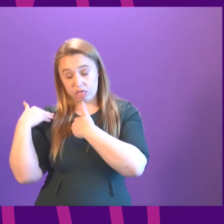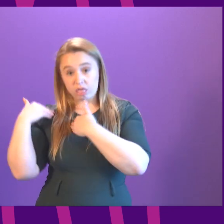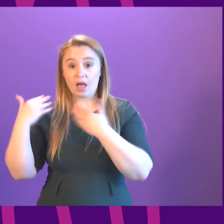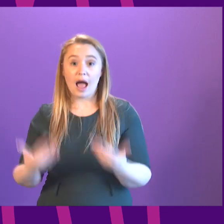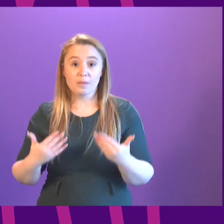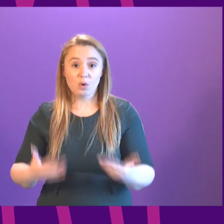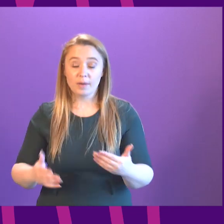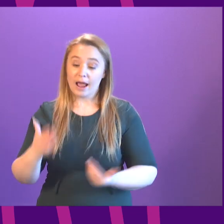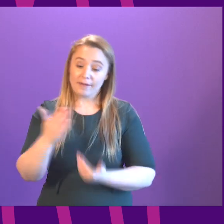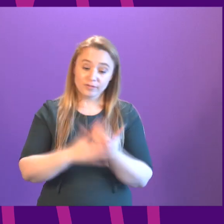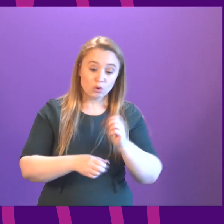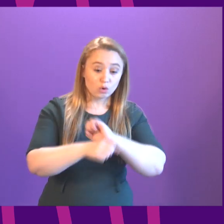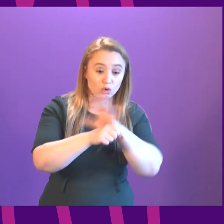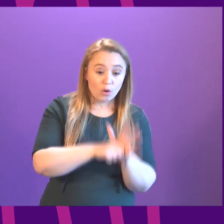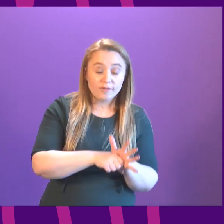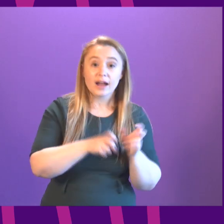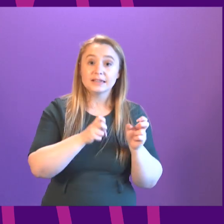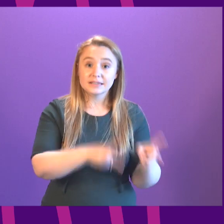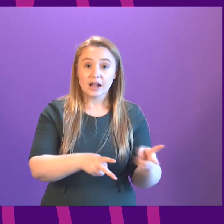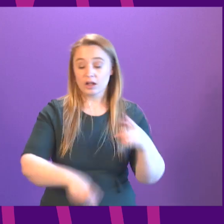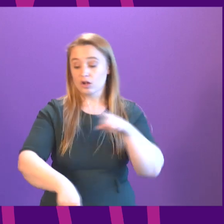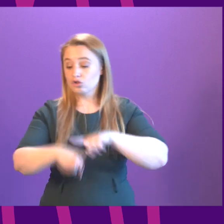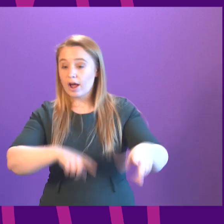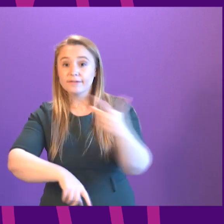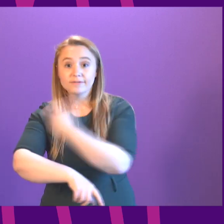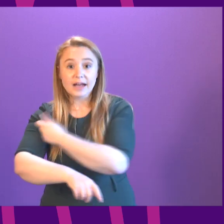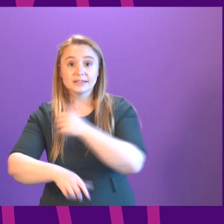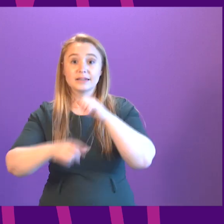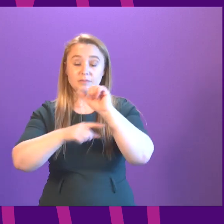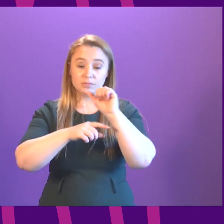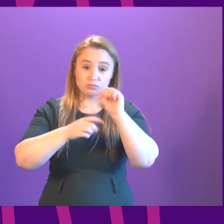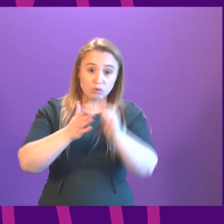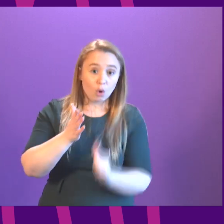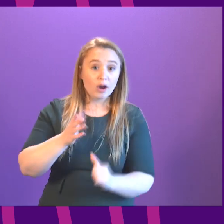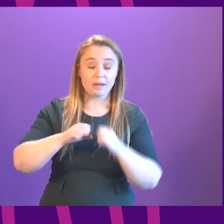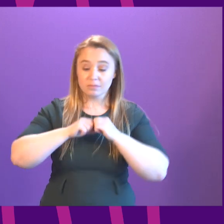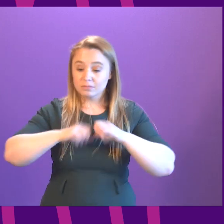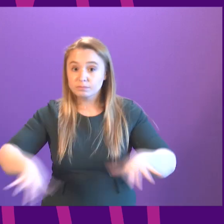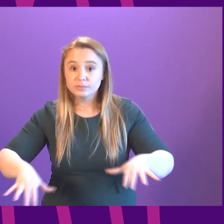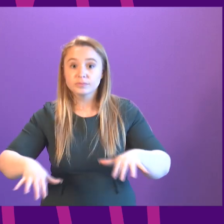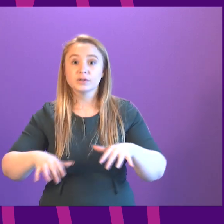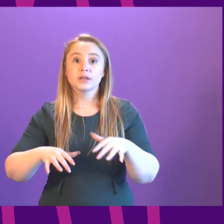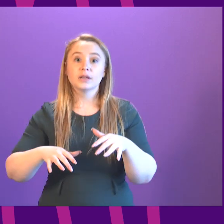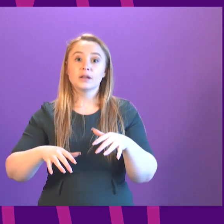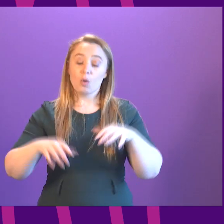new strain, and we are trying to get a vaccination programme rolled out. We are going into winter,